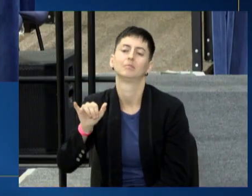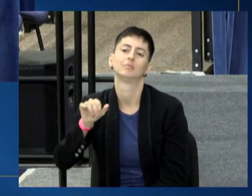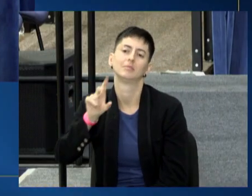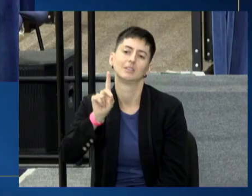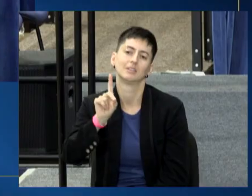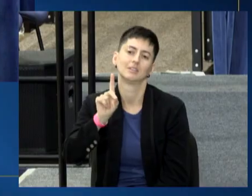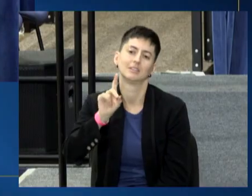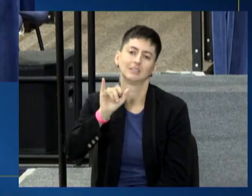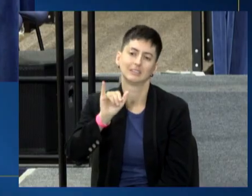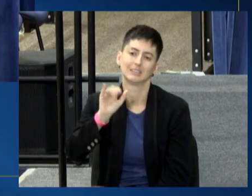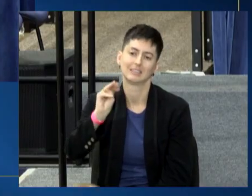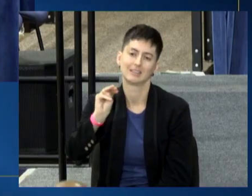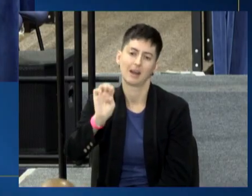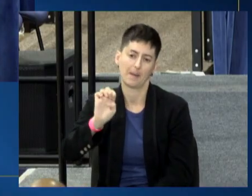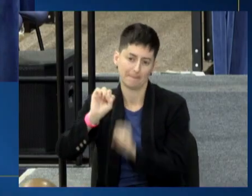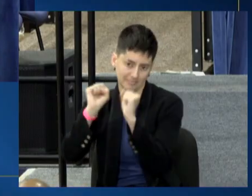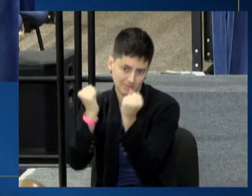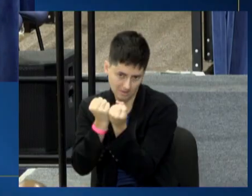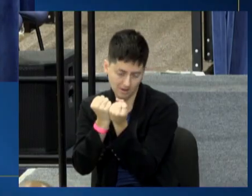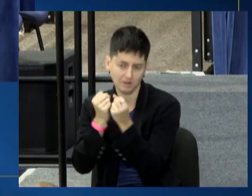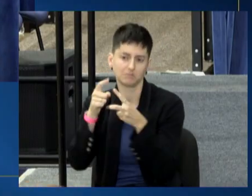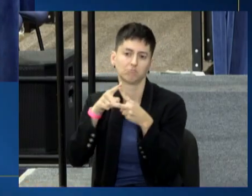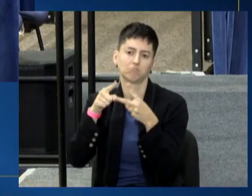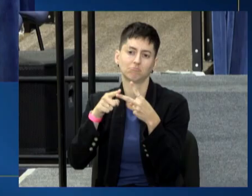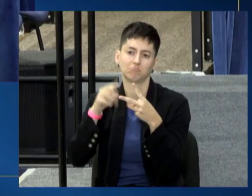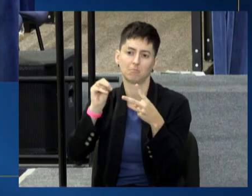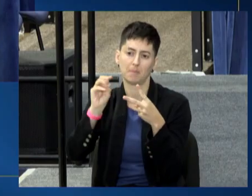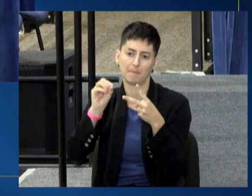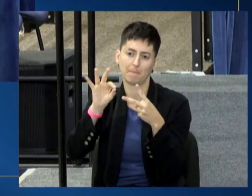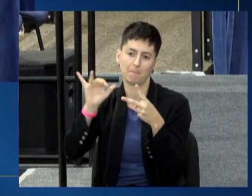for raising your hands to help kick off this public-private partnership and get it launched.